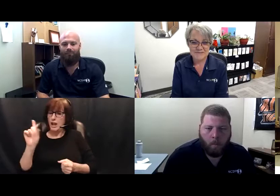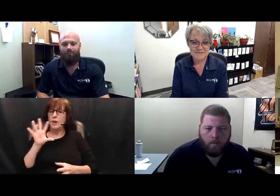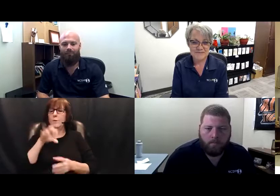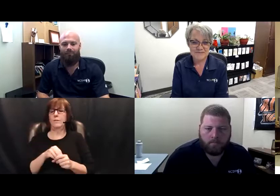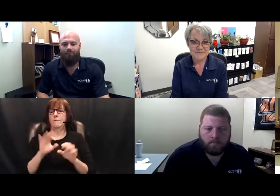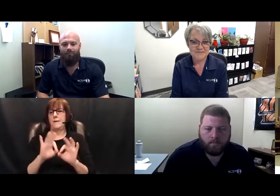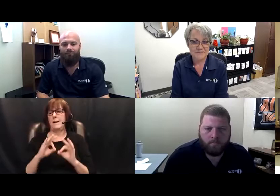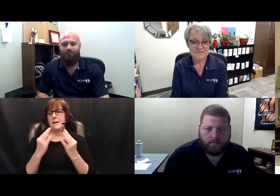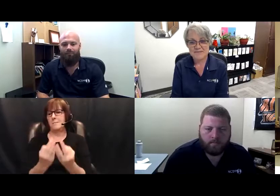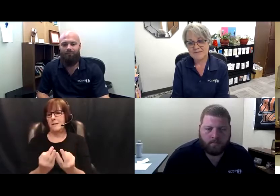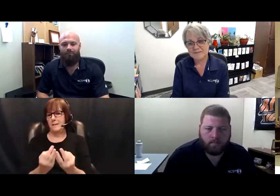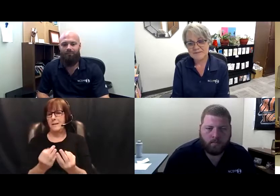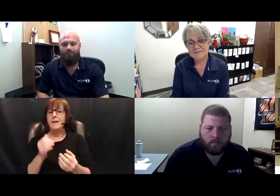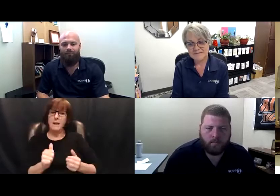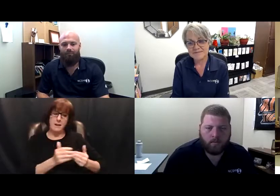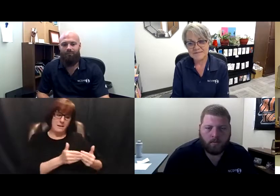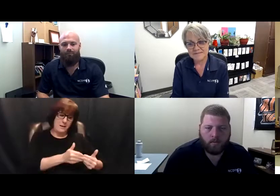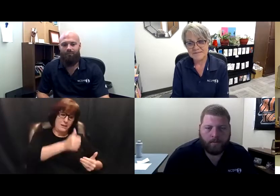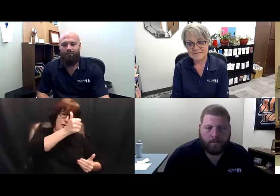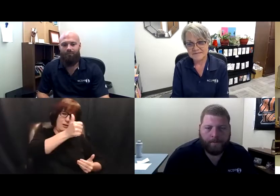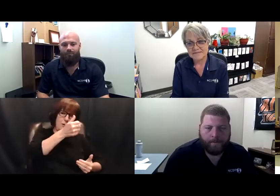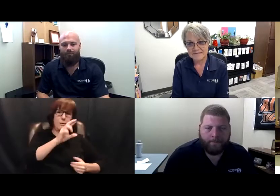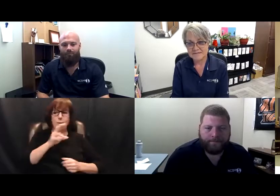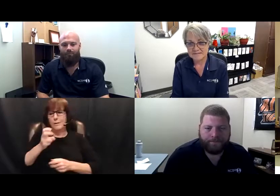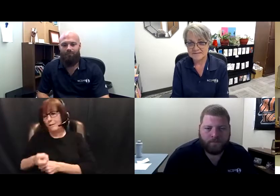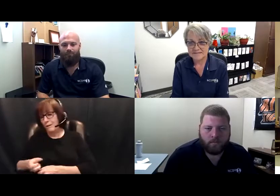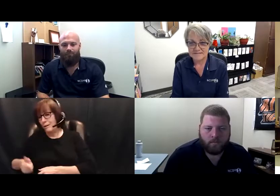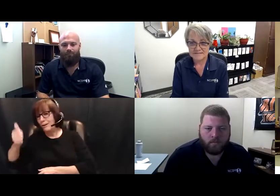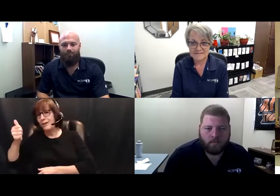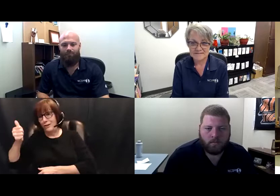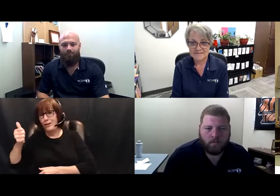easier and harder in certain situations when you are dealing with family.